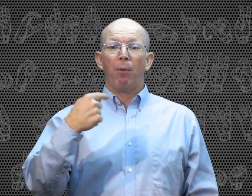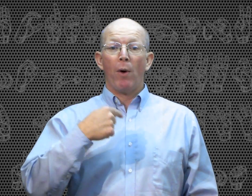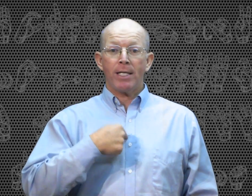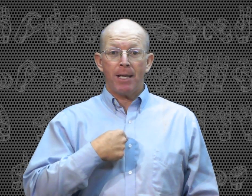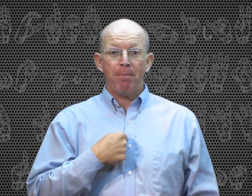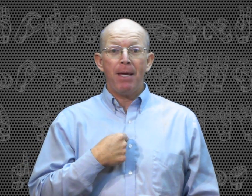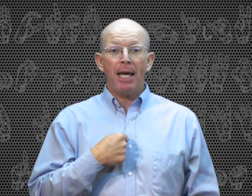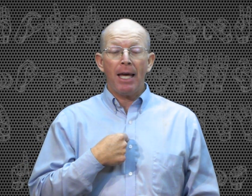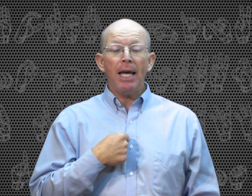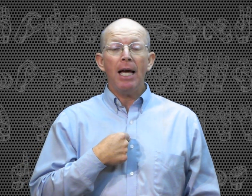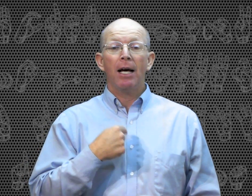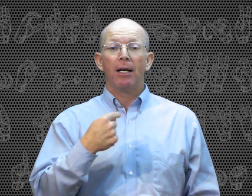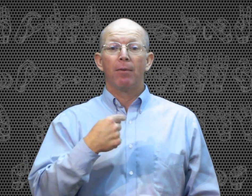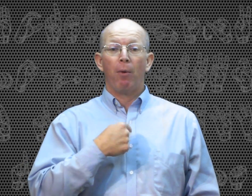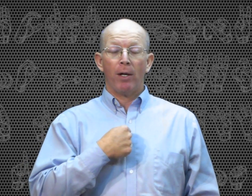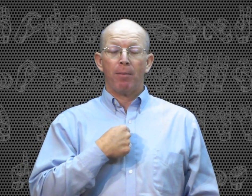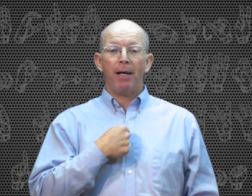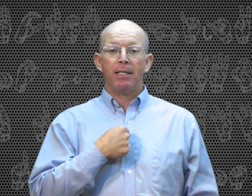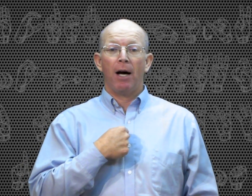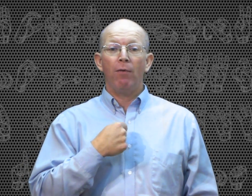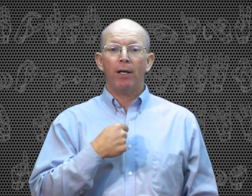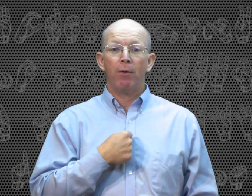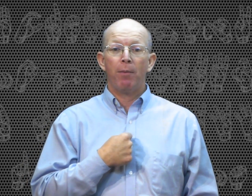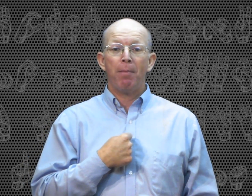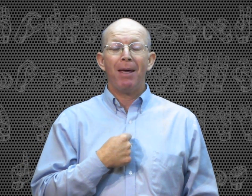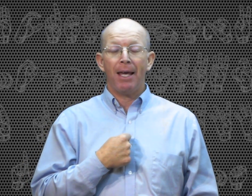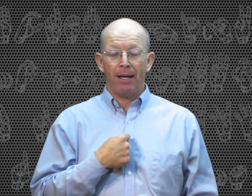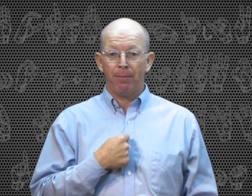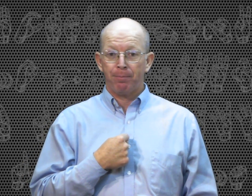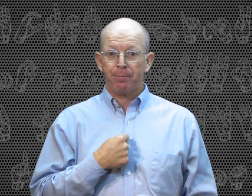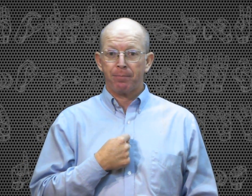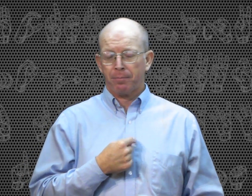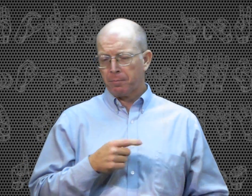I can point to me, point to myself and it would be ME.